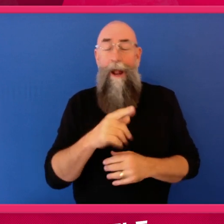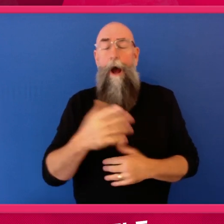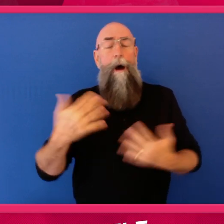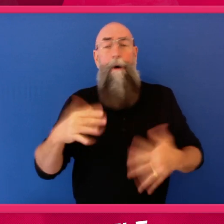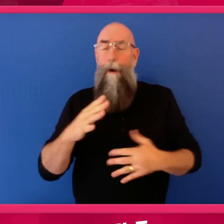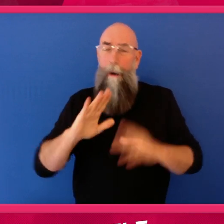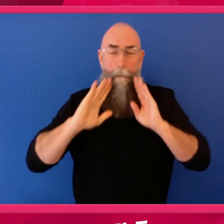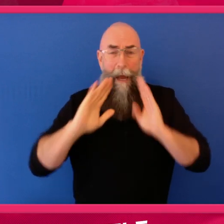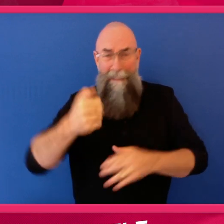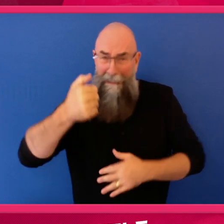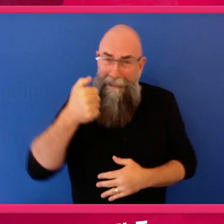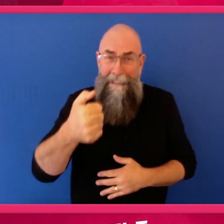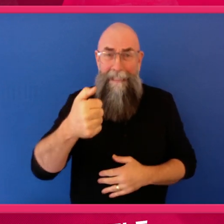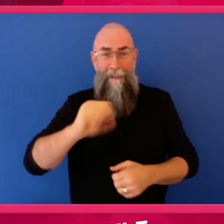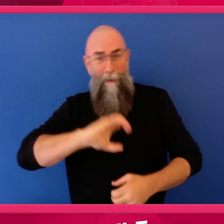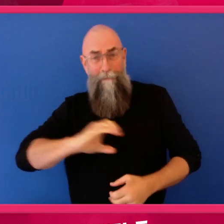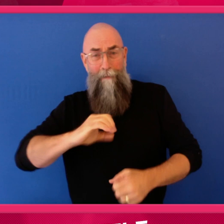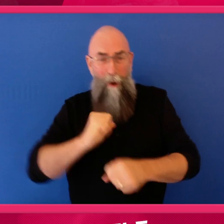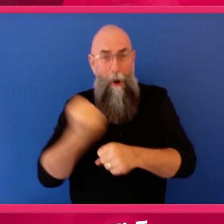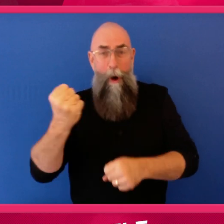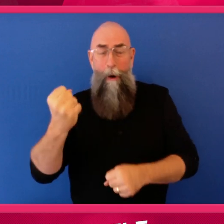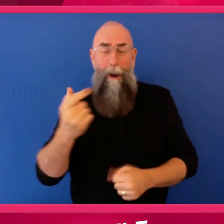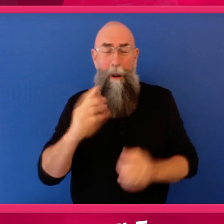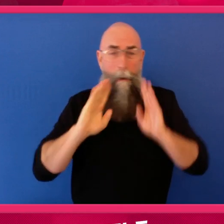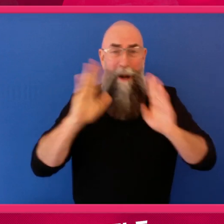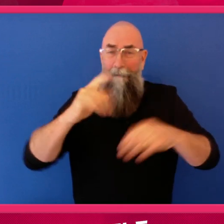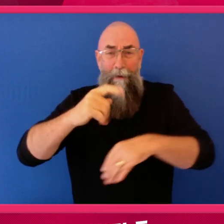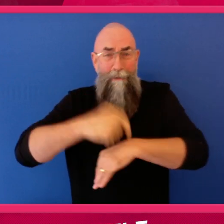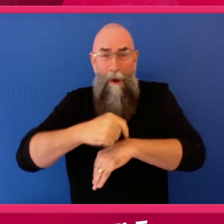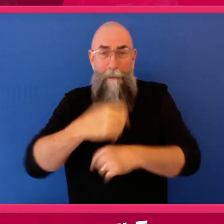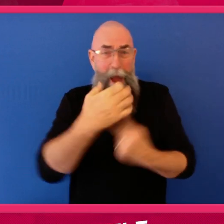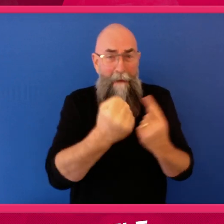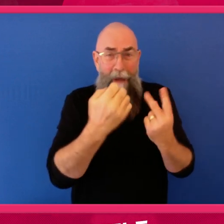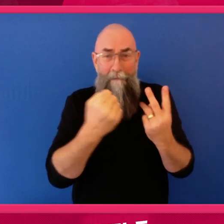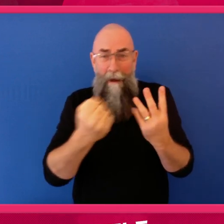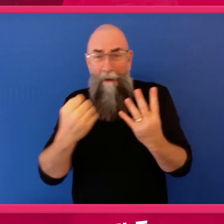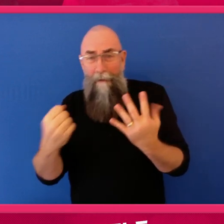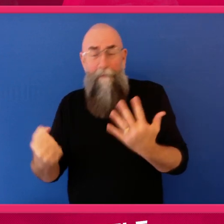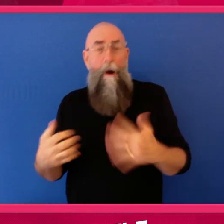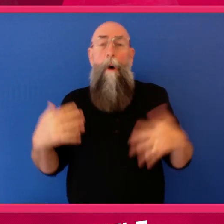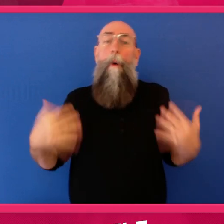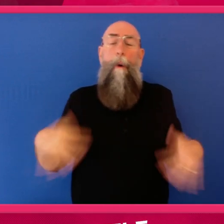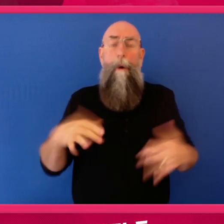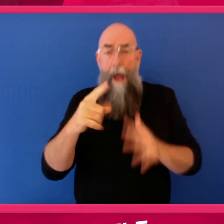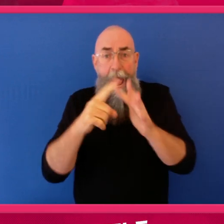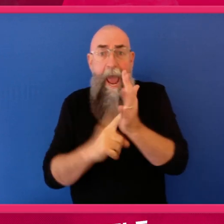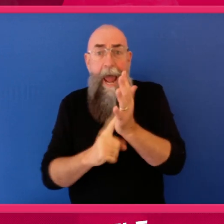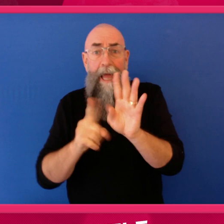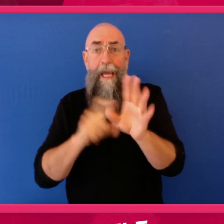But even beyond that, but there was so many, there were so many other finalist places. Ellile Cole. Georgie Tunny: I know. I think she finished